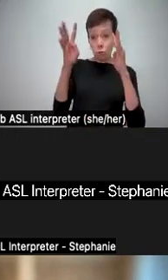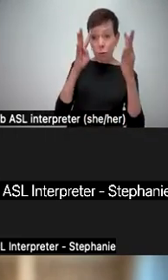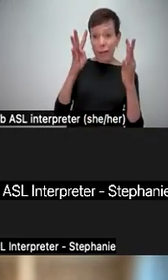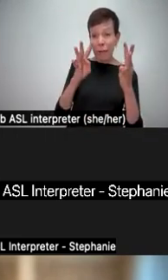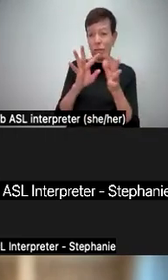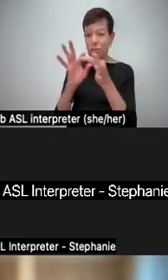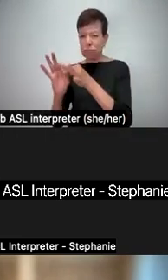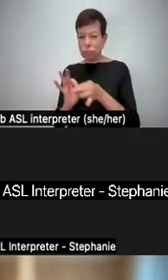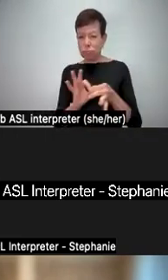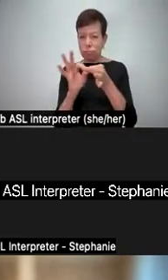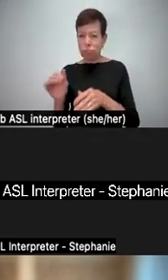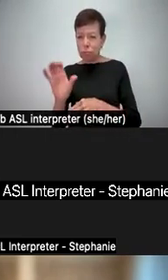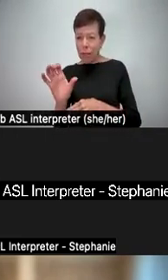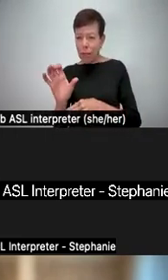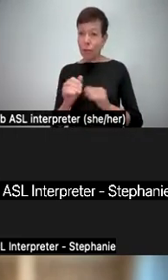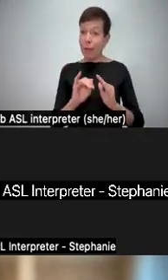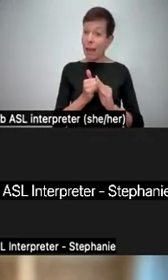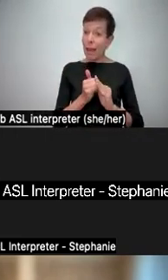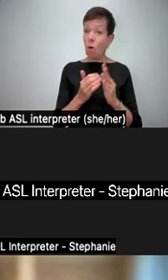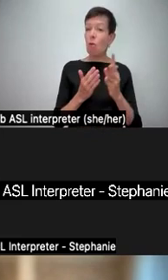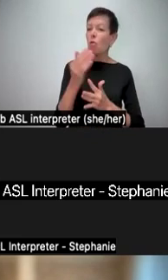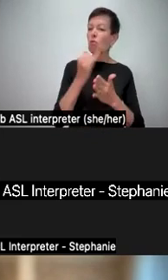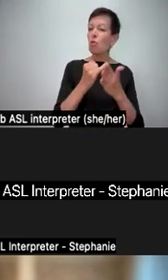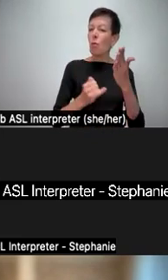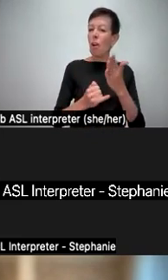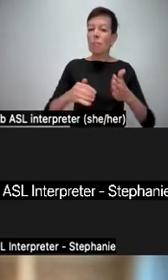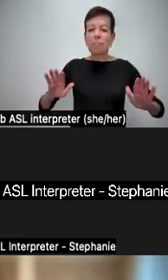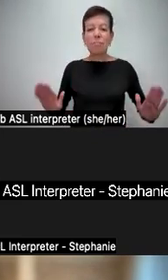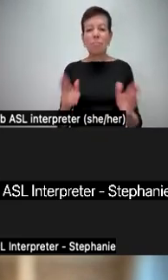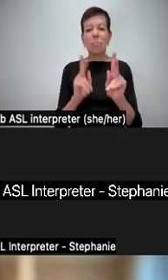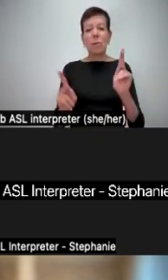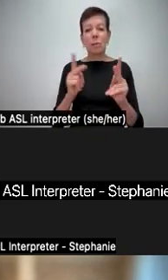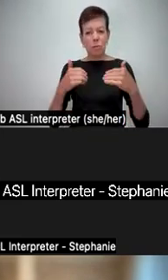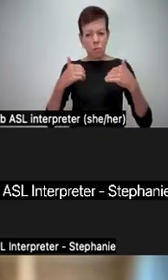where everyone is empowered to live a creative life. And our mission is that the arts have the